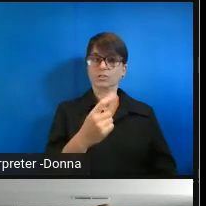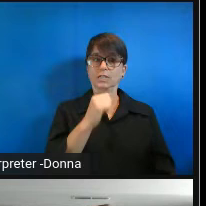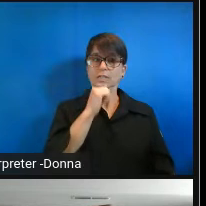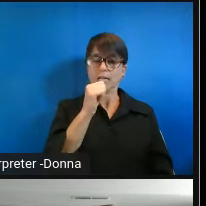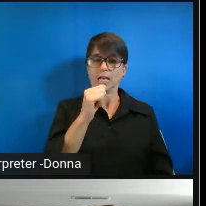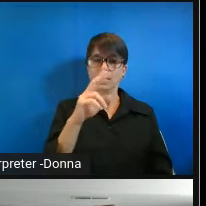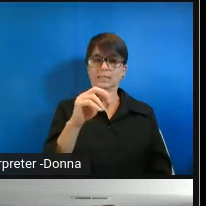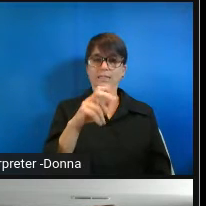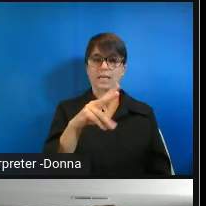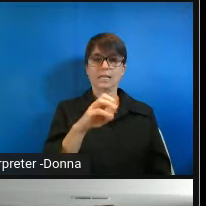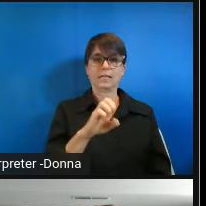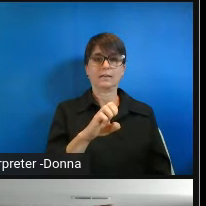is pop-ups.